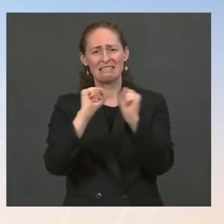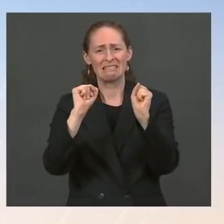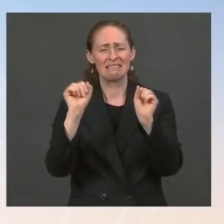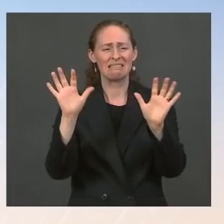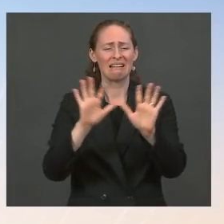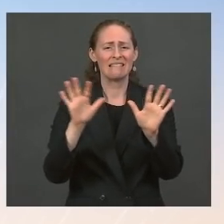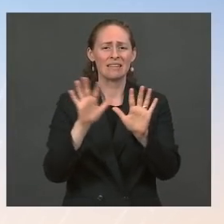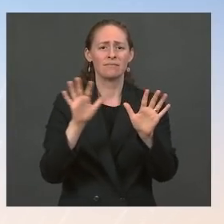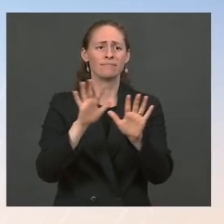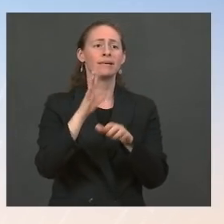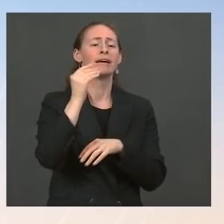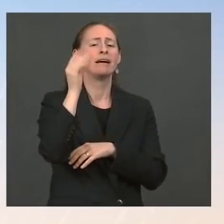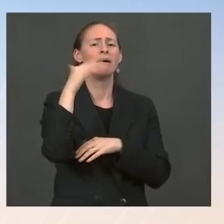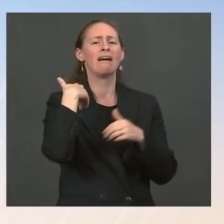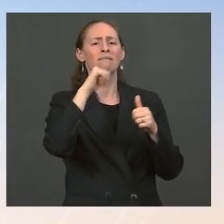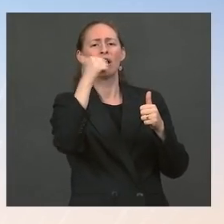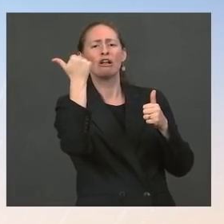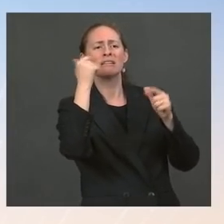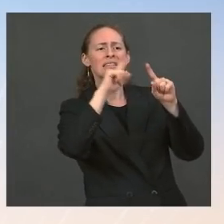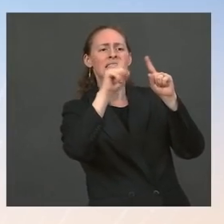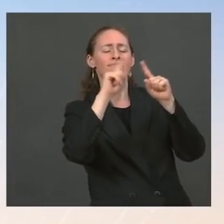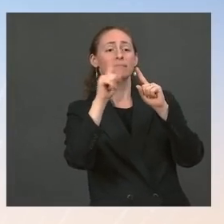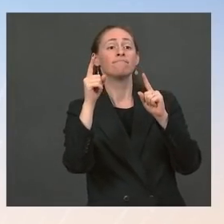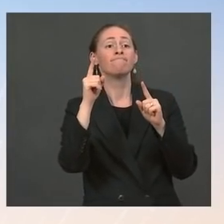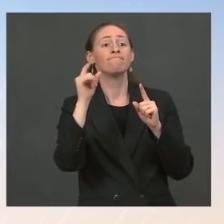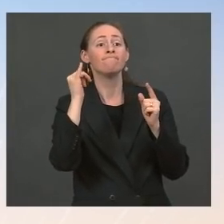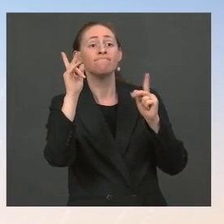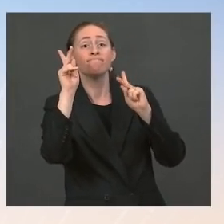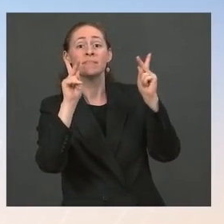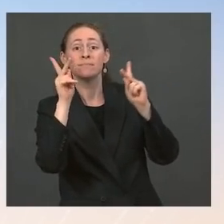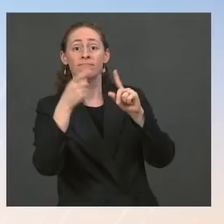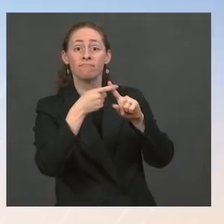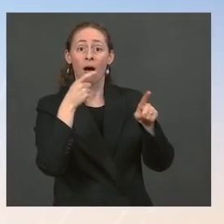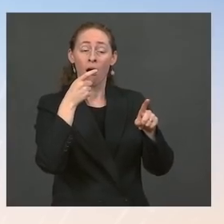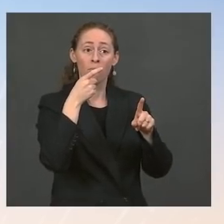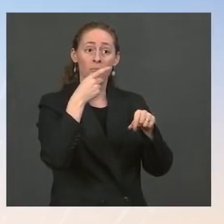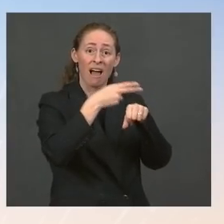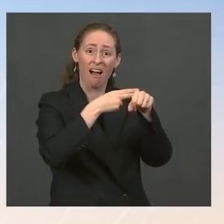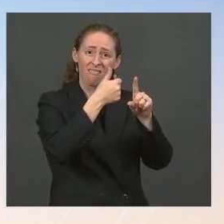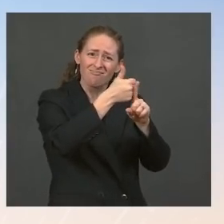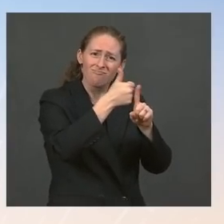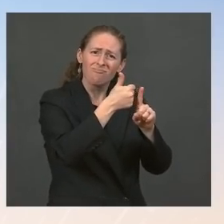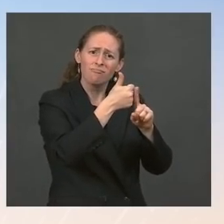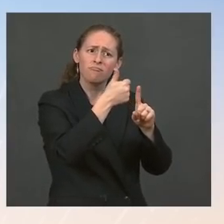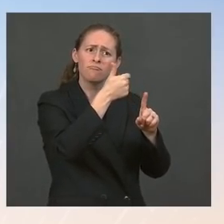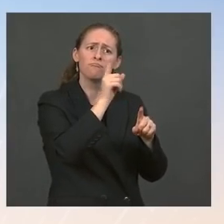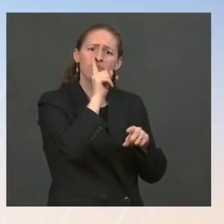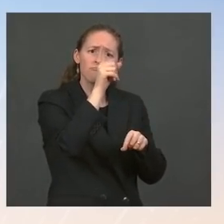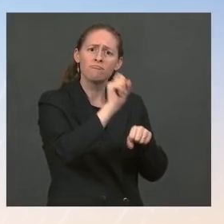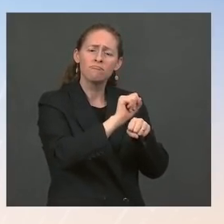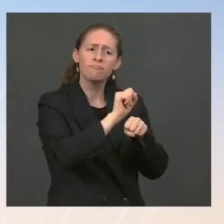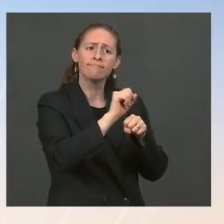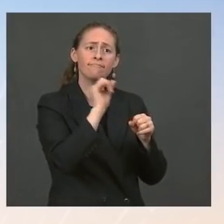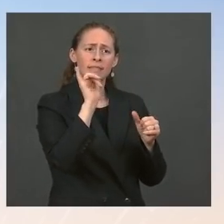than sending people of Haitian origin back to Haiti and something that's evaluated at TPS -- it's not what you asked about -- but something that's evaluated